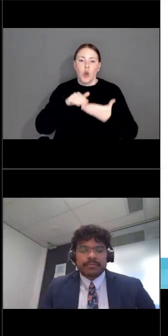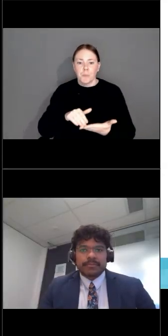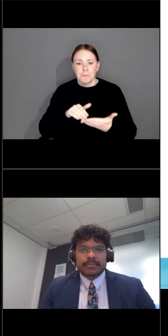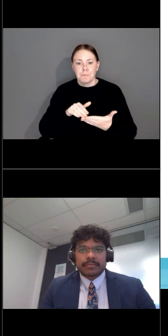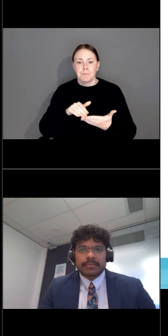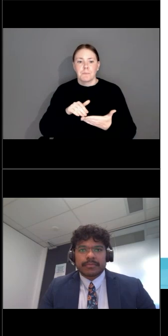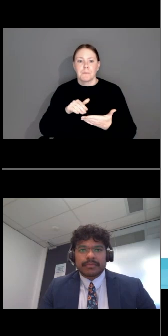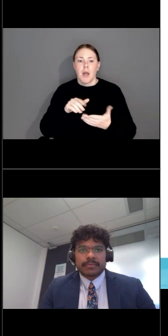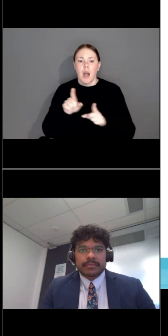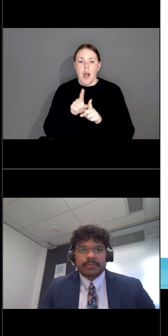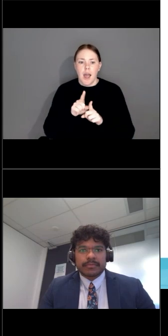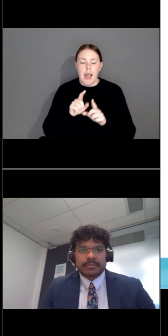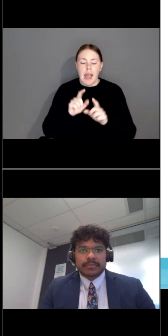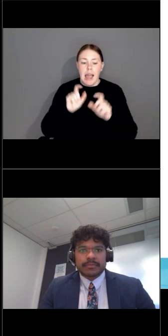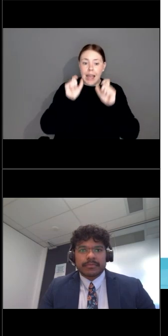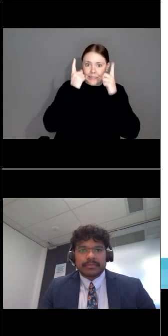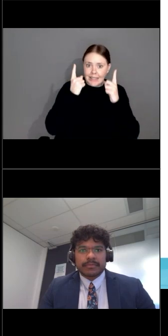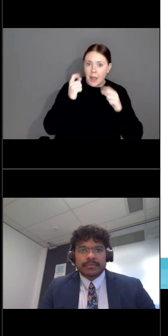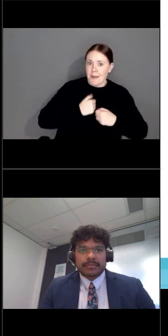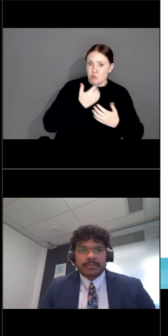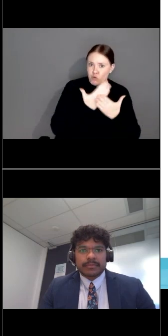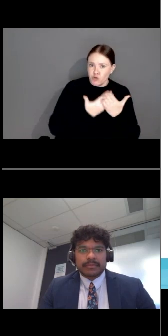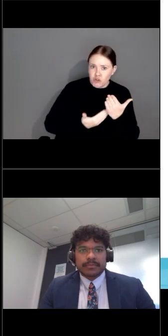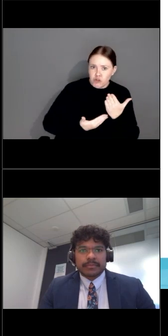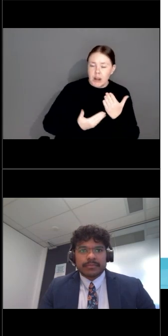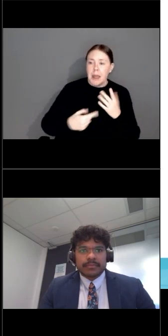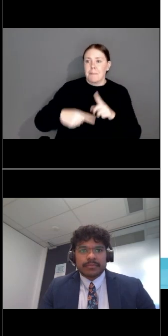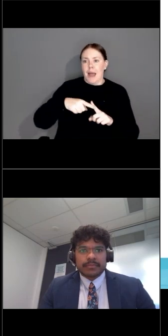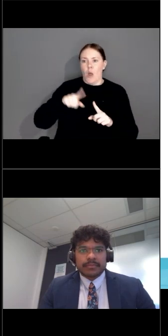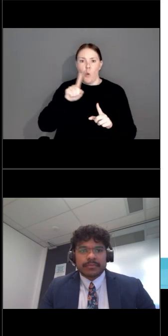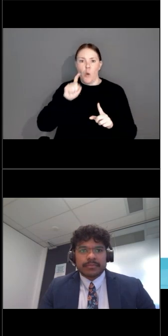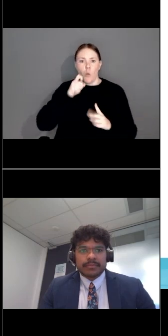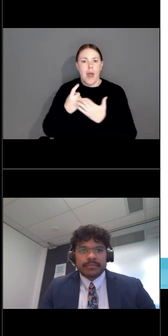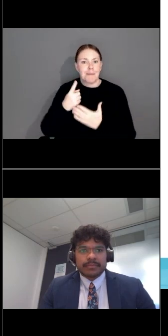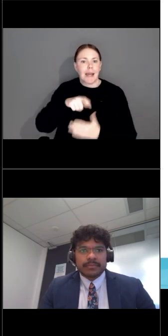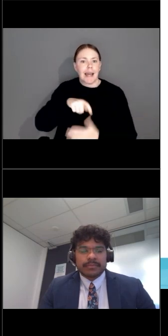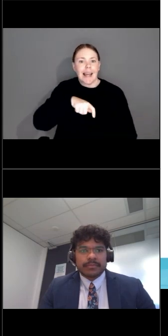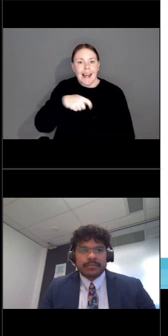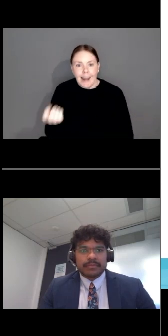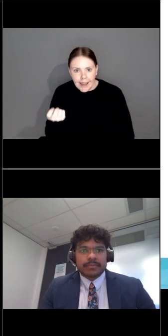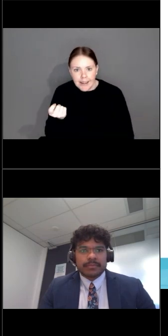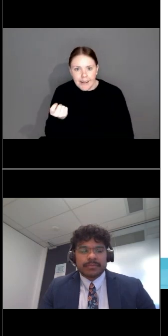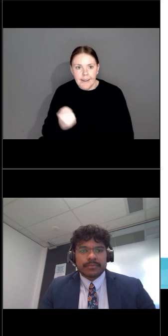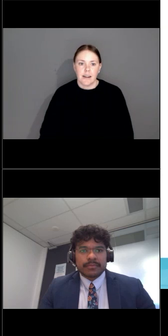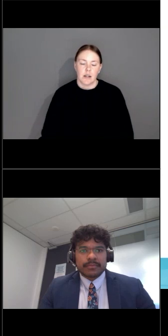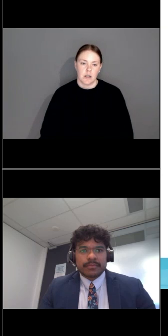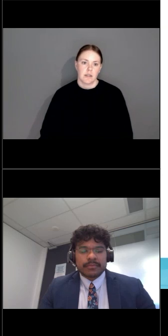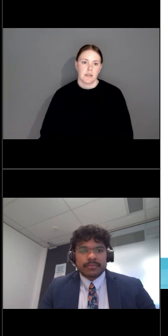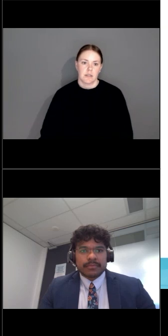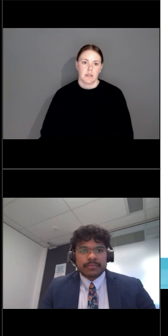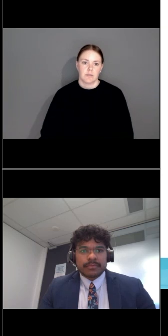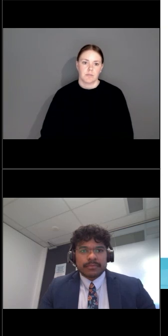again yeah I was just going to say that like right now you're seeing on the screen that the picture